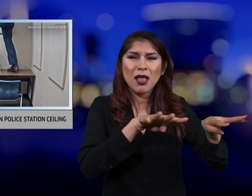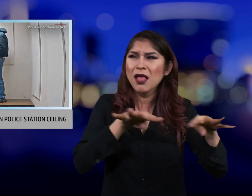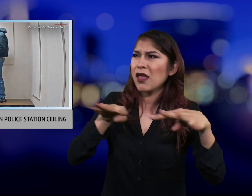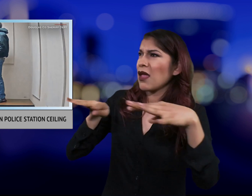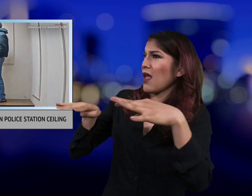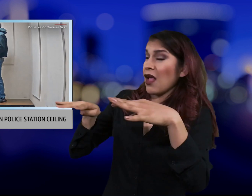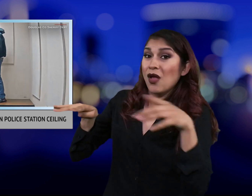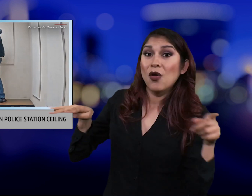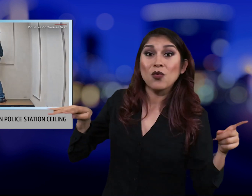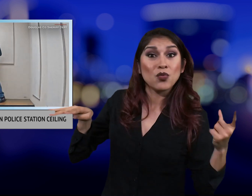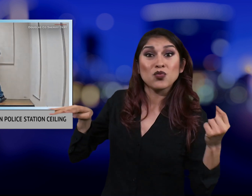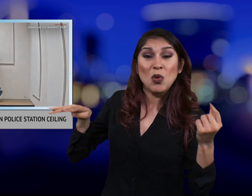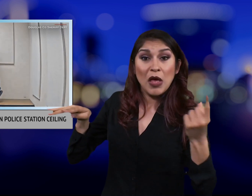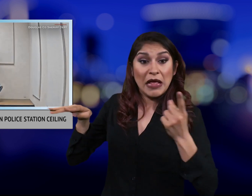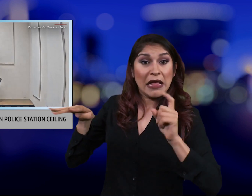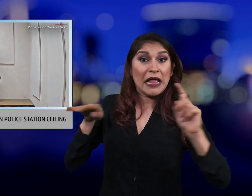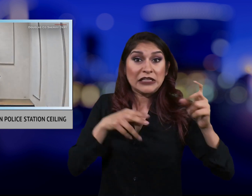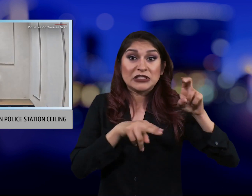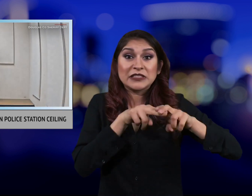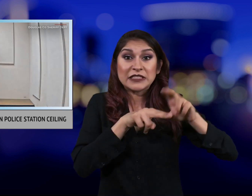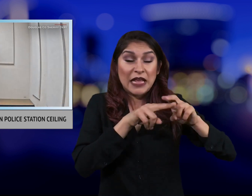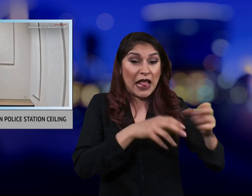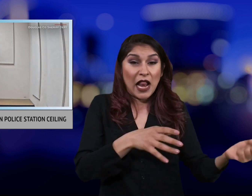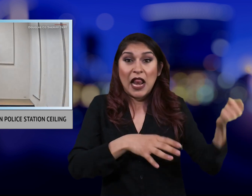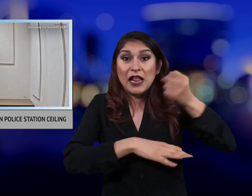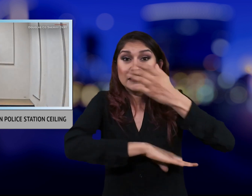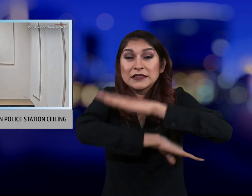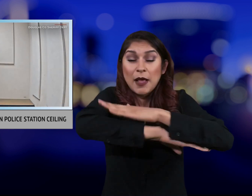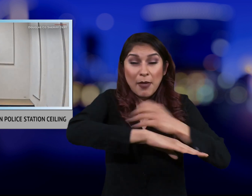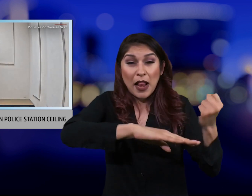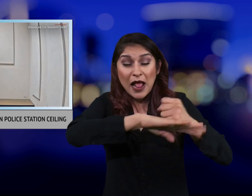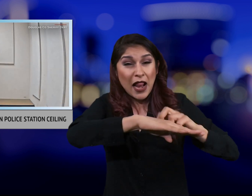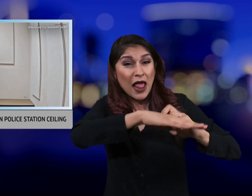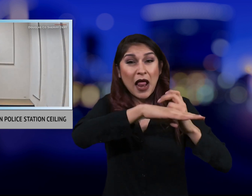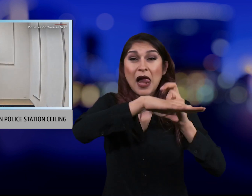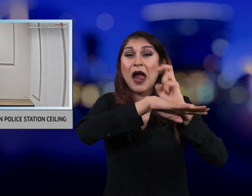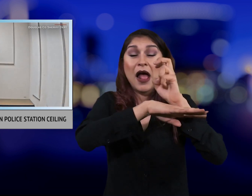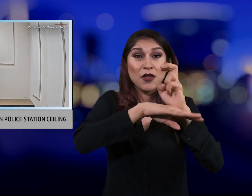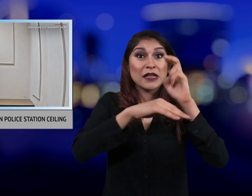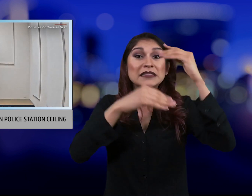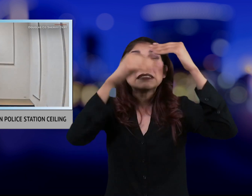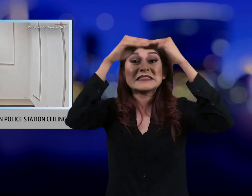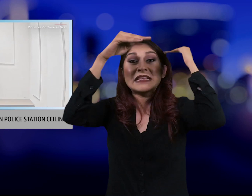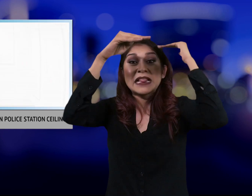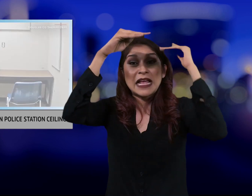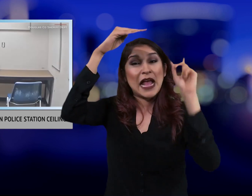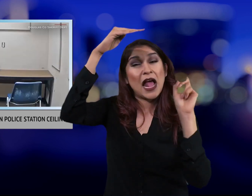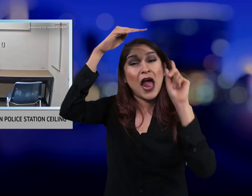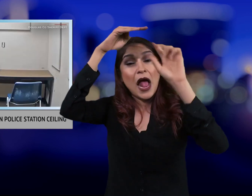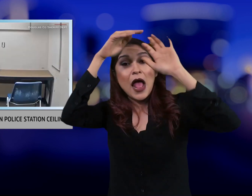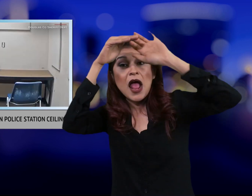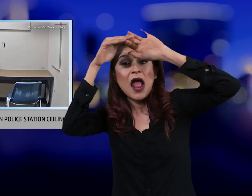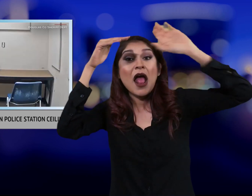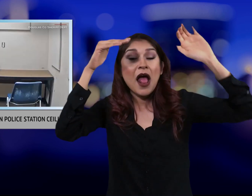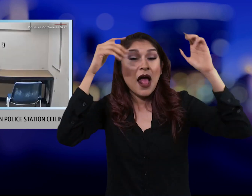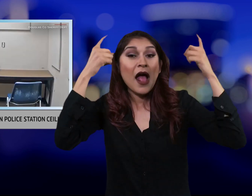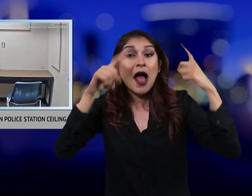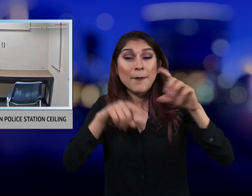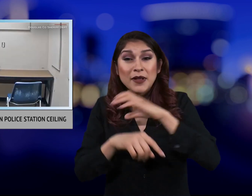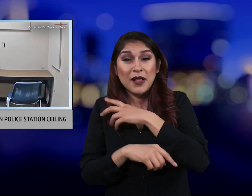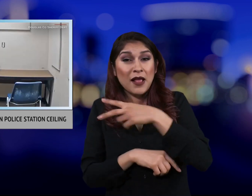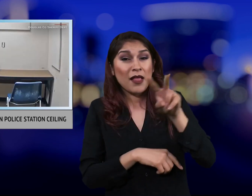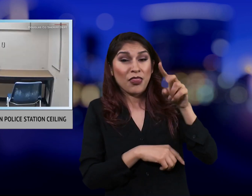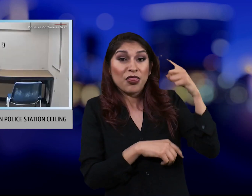Then Hartman stacks a chair on the table and puts his hands in the ceiling.